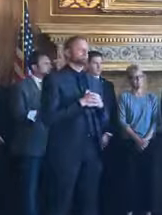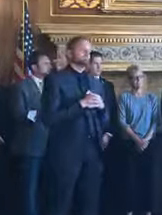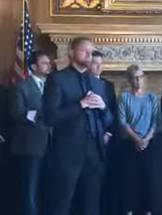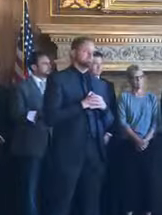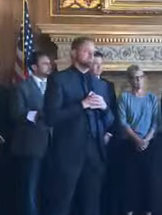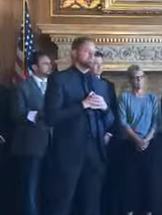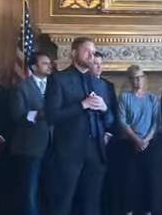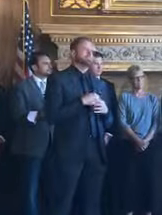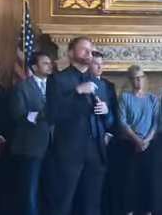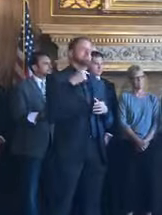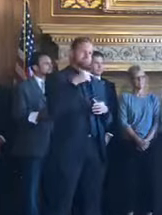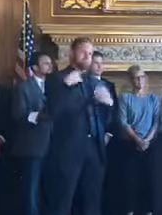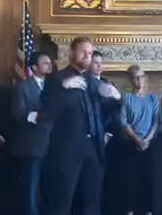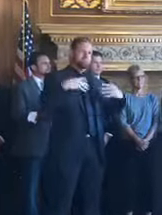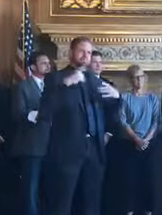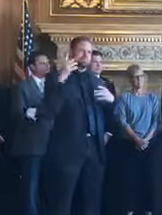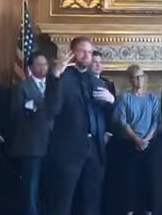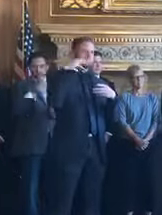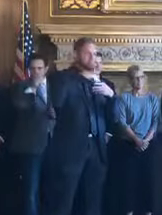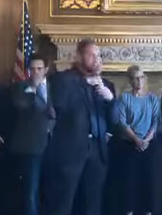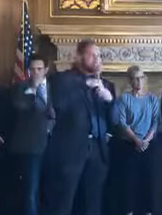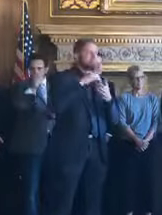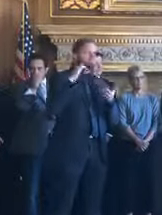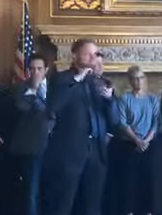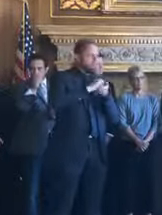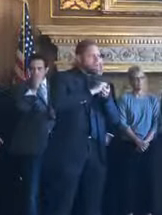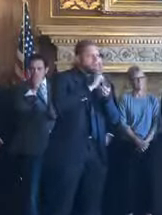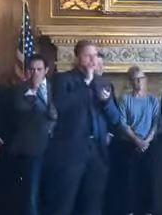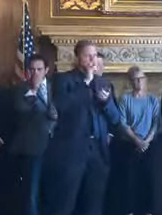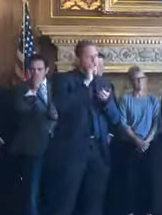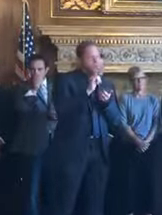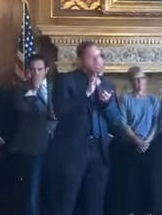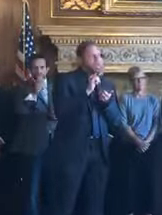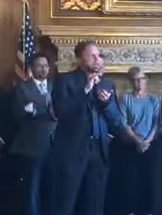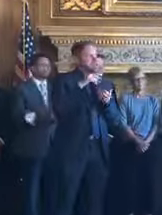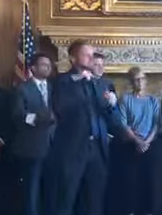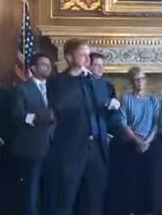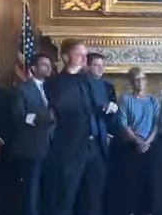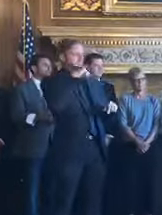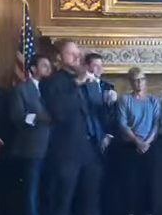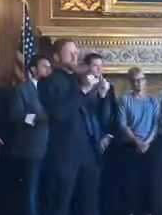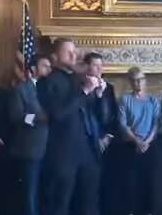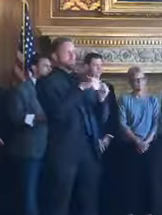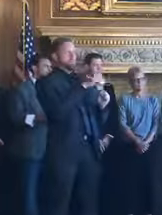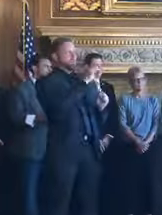but his office has been integral in helping us create the second deaf lobby date for the